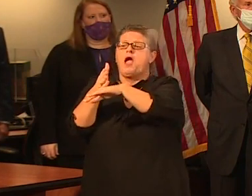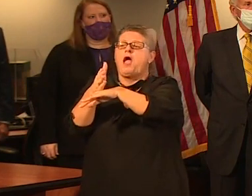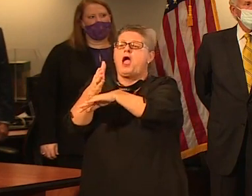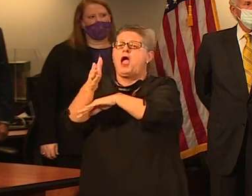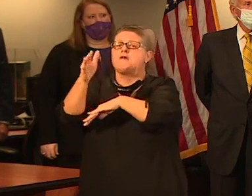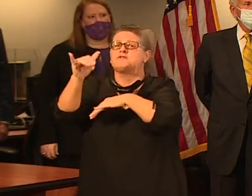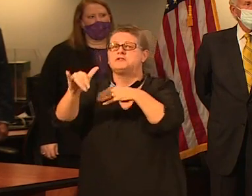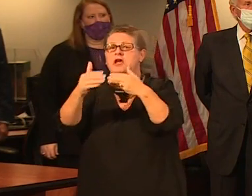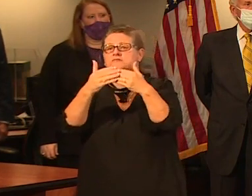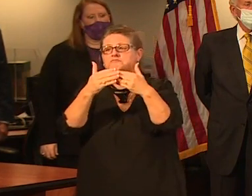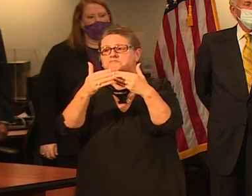EVERY DAY.